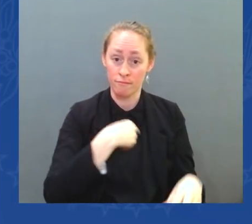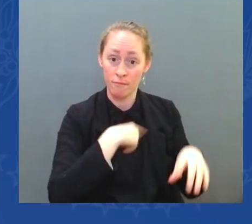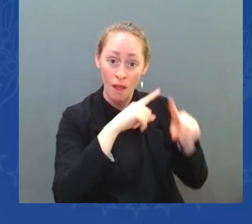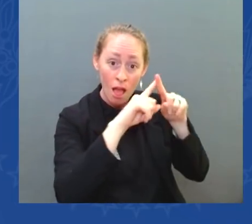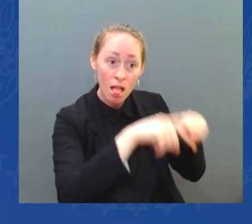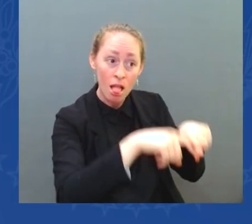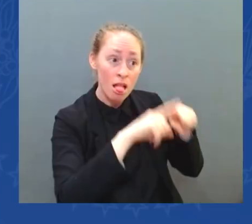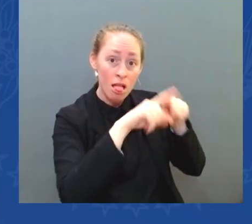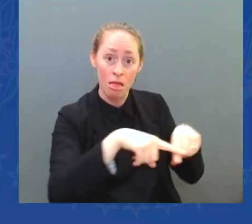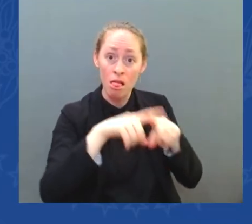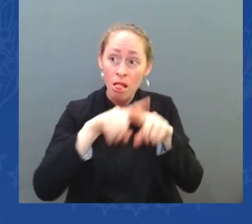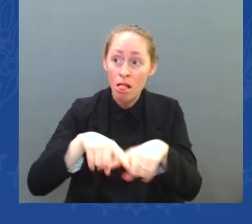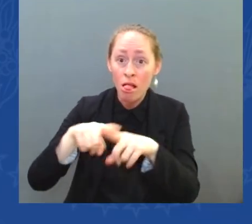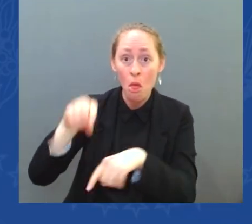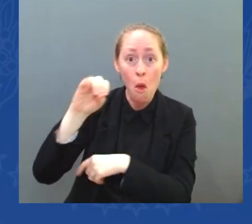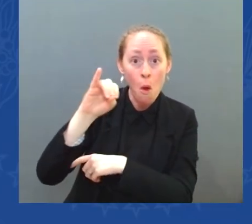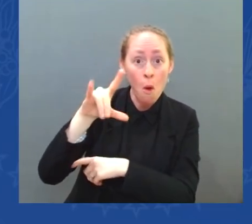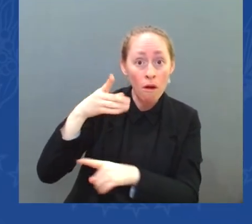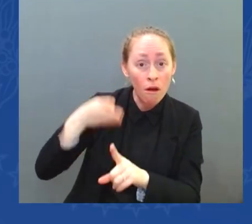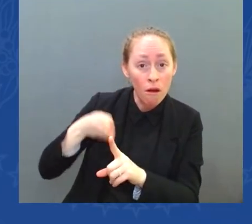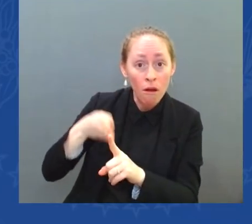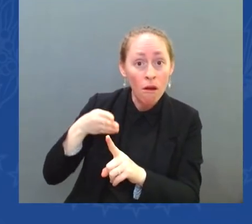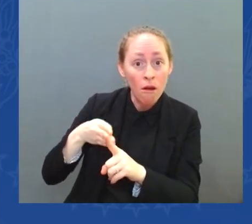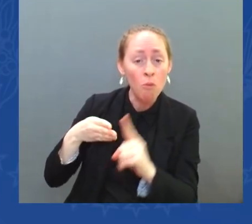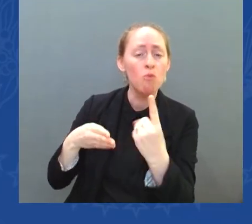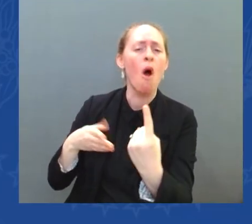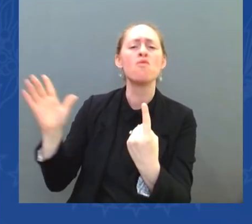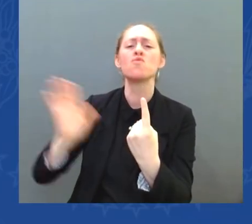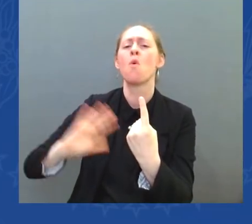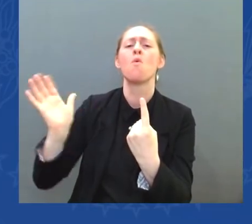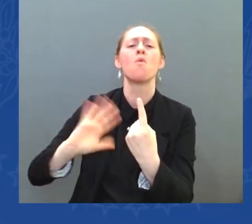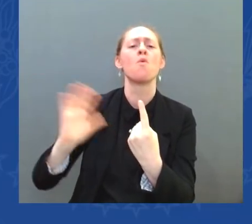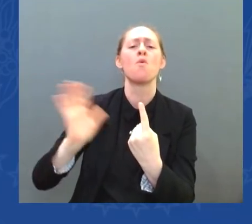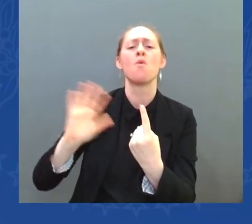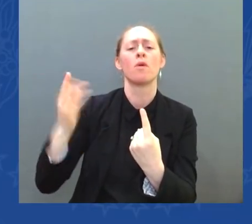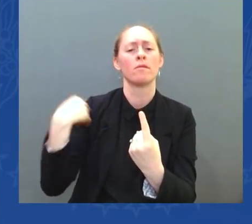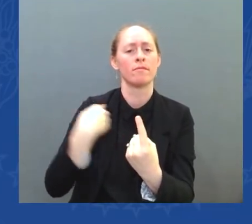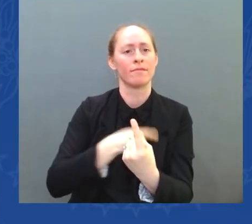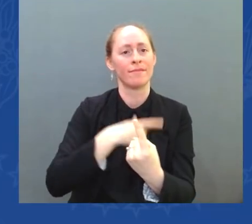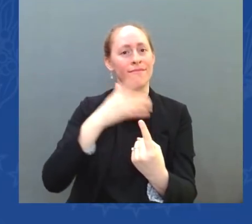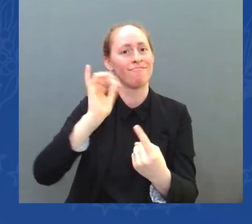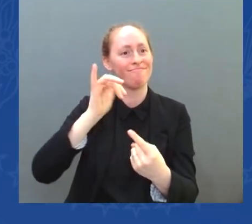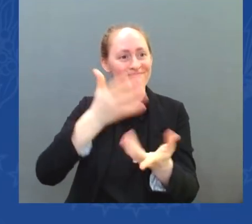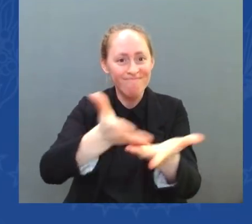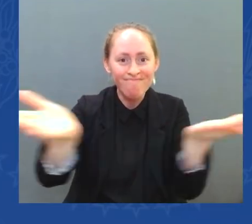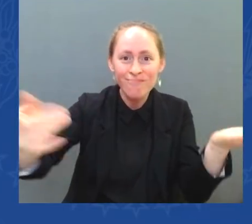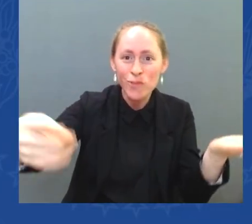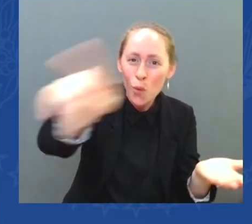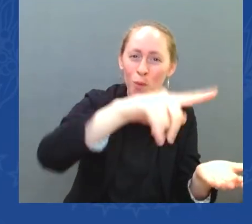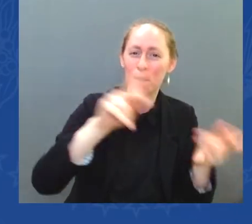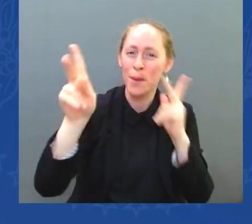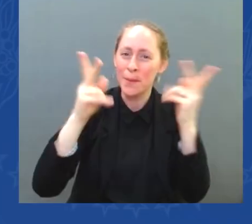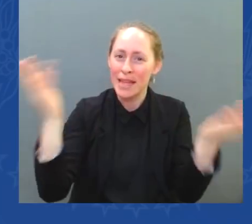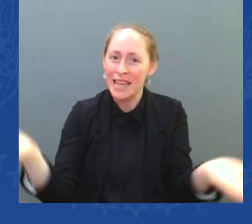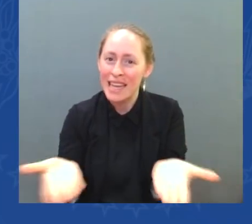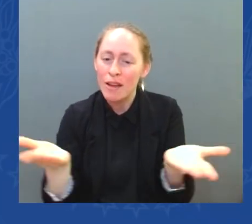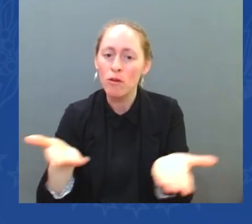We're leaning on you, our farmers, our biofuel refiners. Today, I'm announcing that the Environmental --